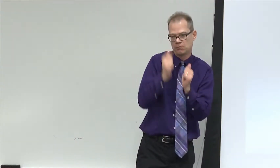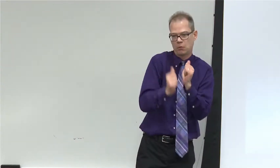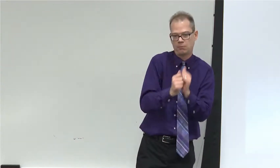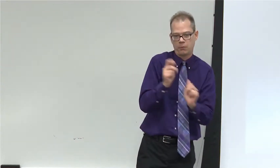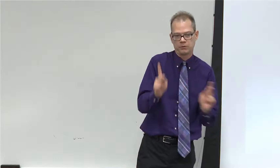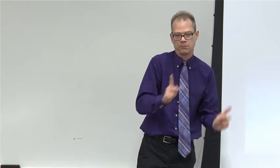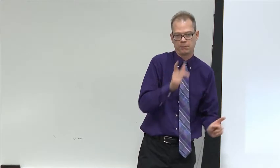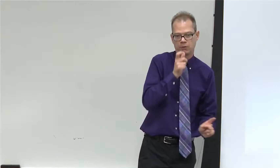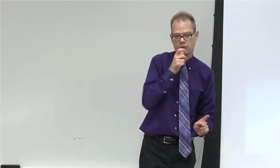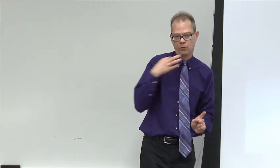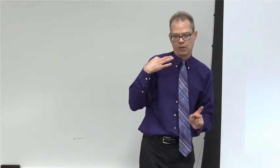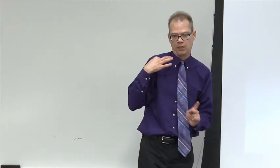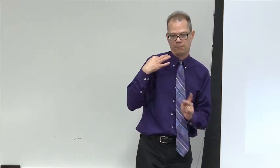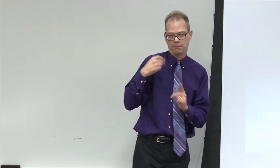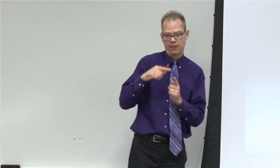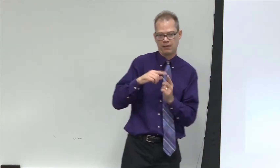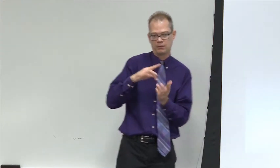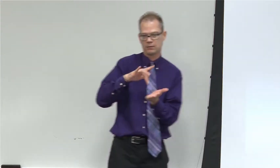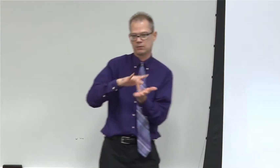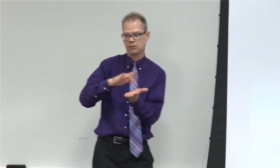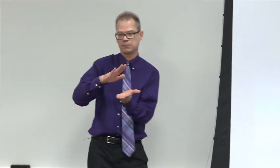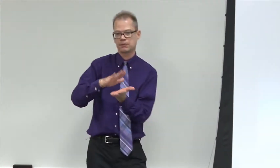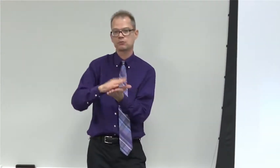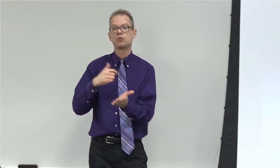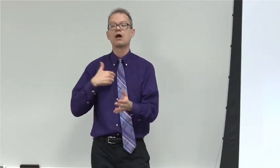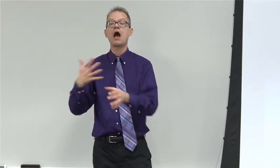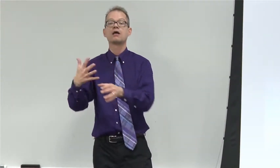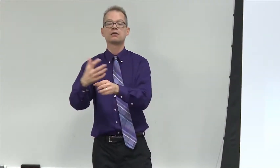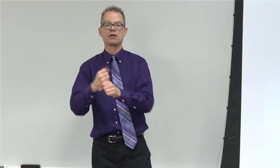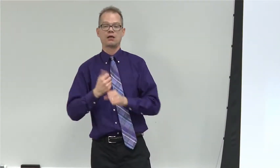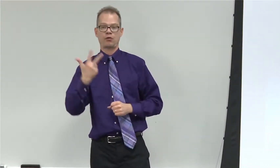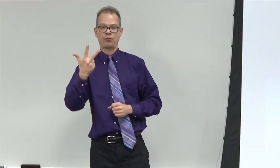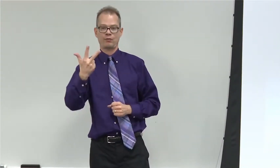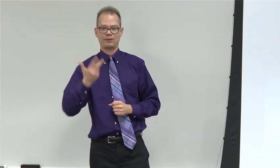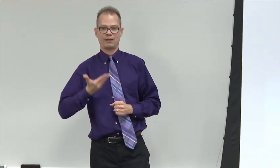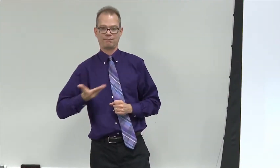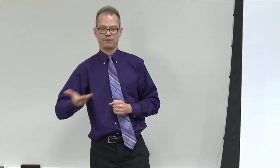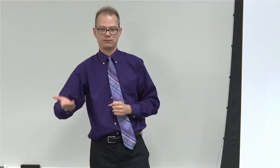And that's about average for most people who are applying to medical schools.